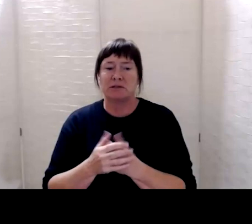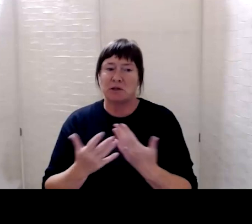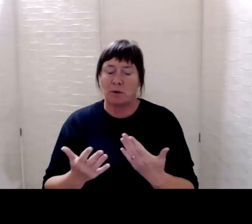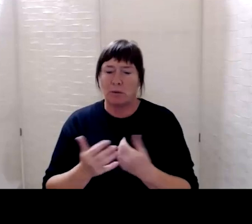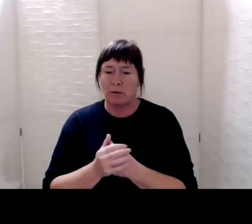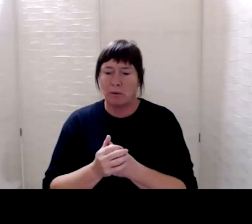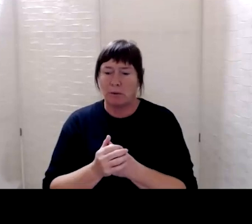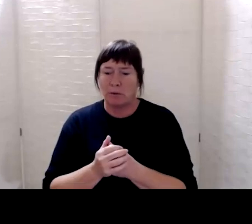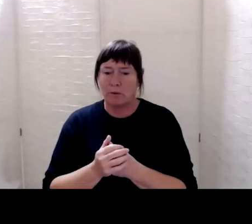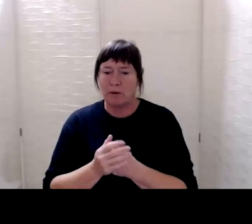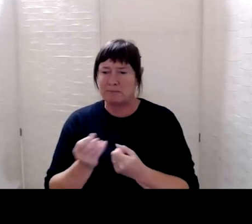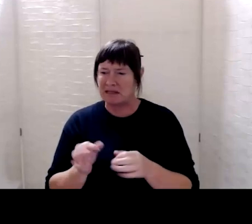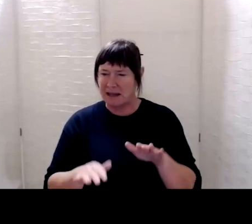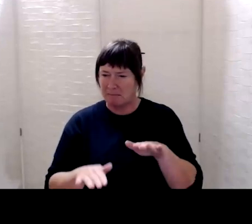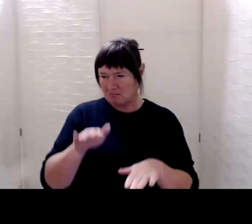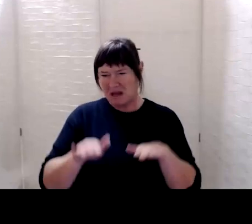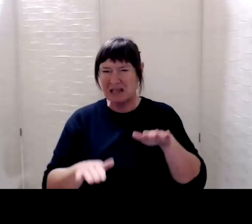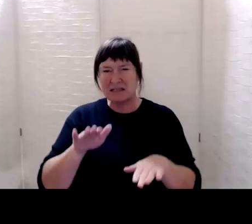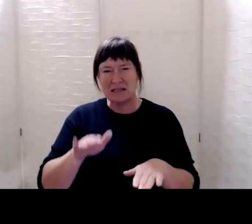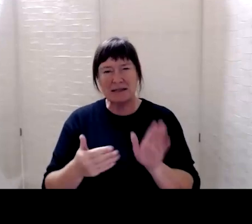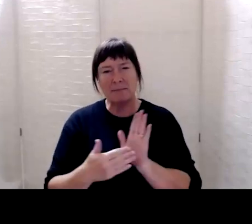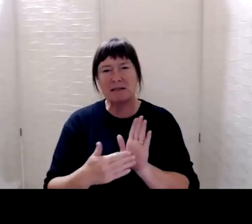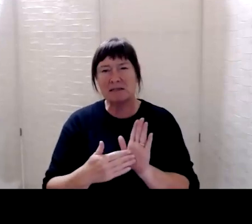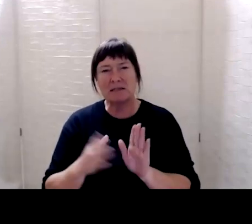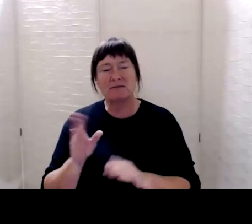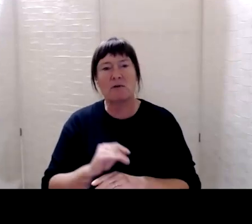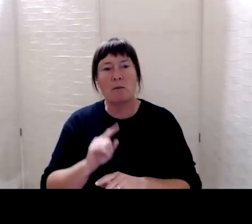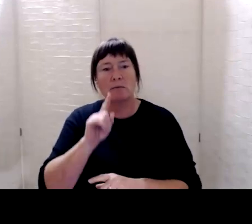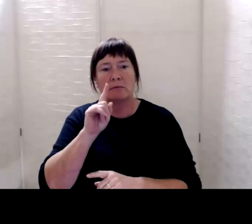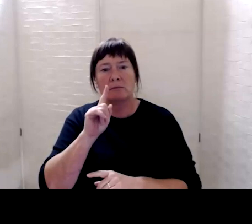inconsistent messages coming from different parts of the system.